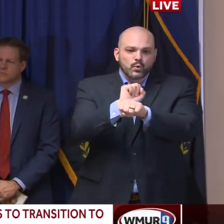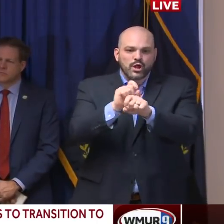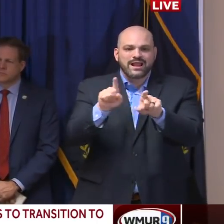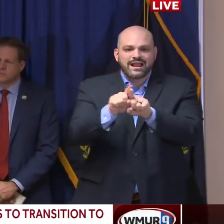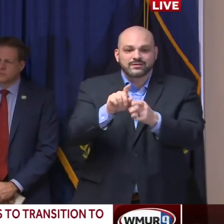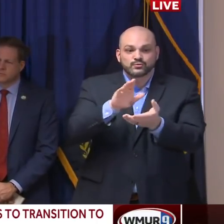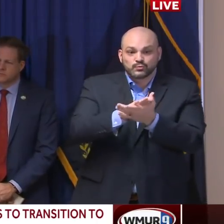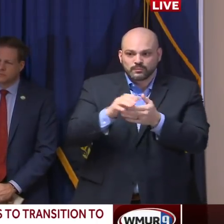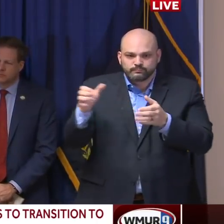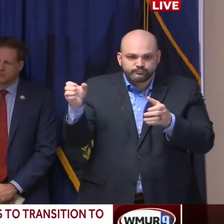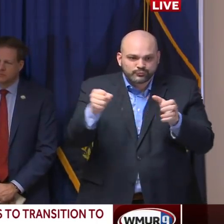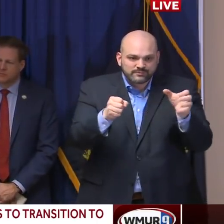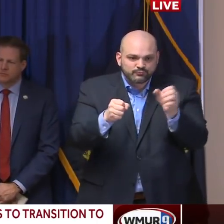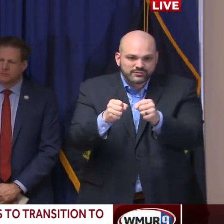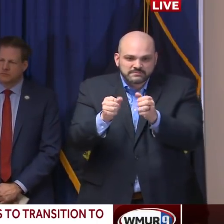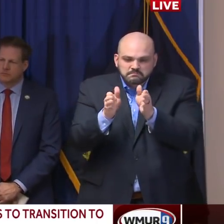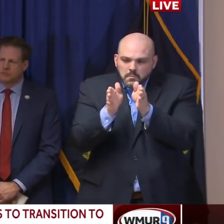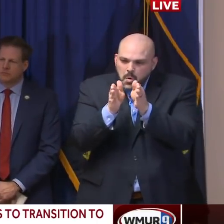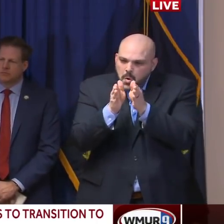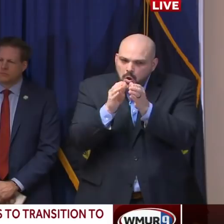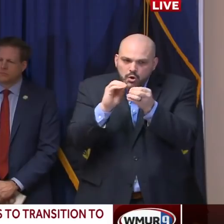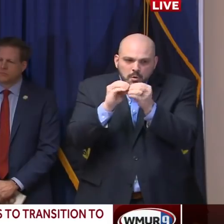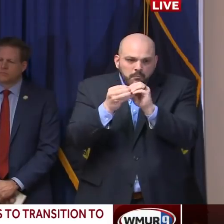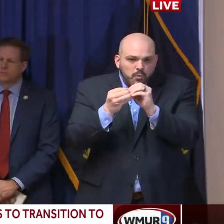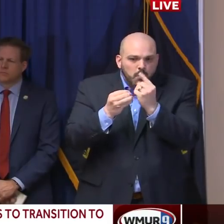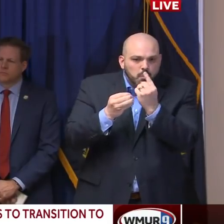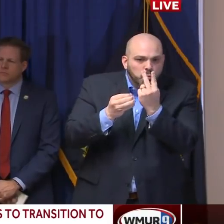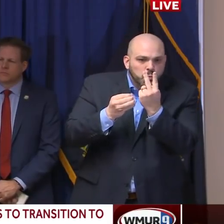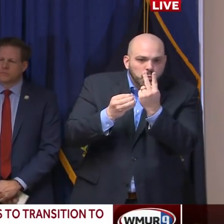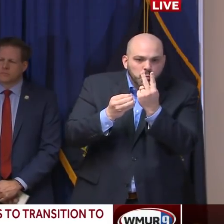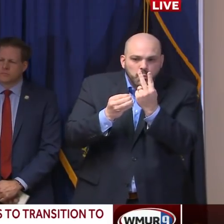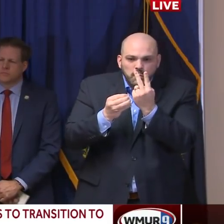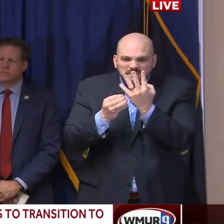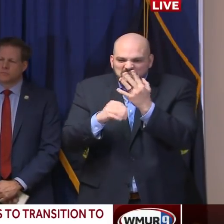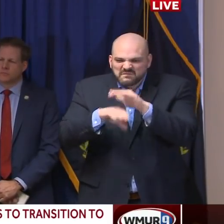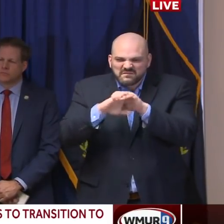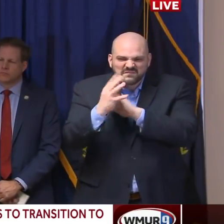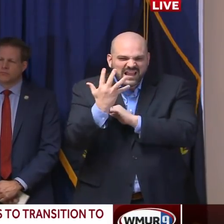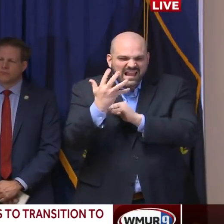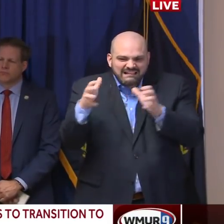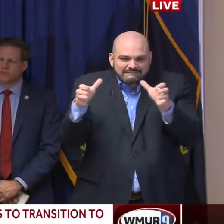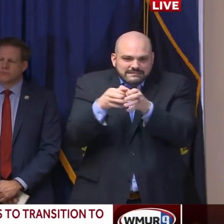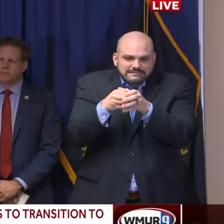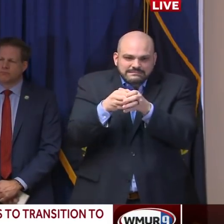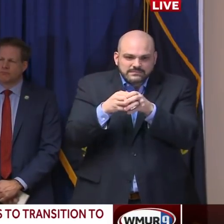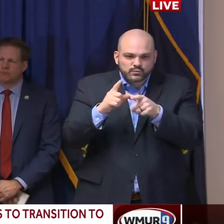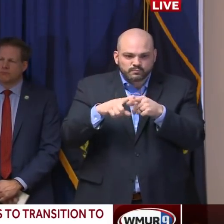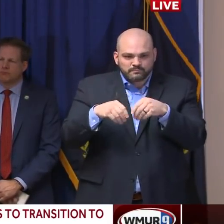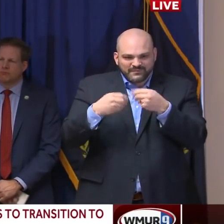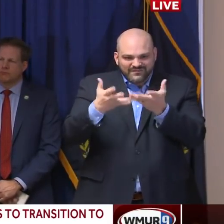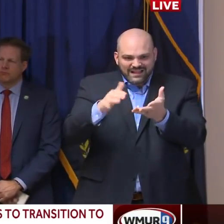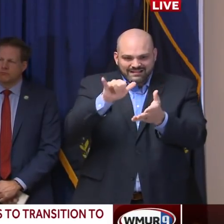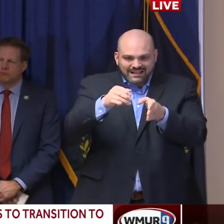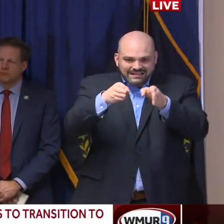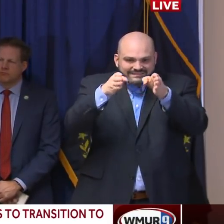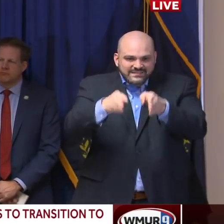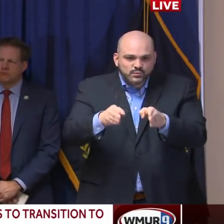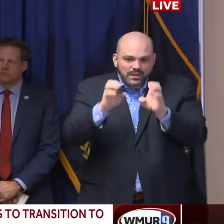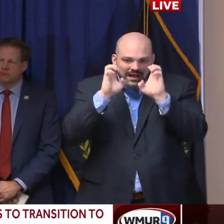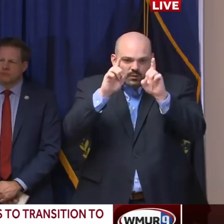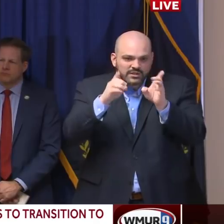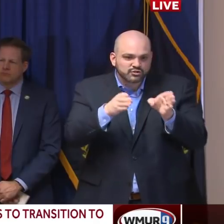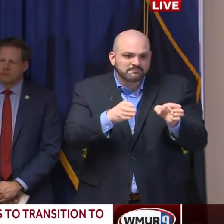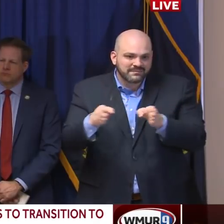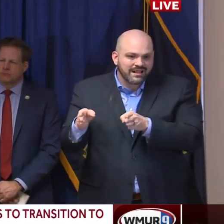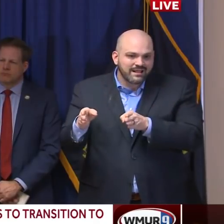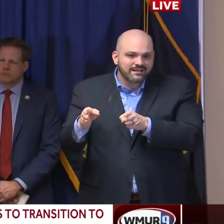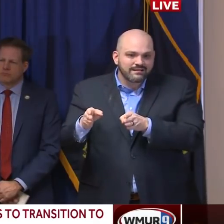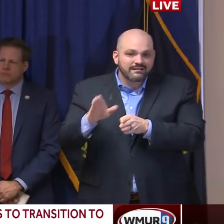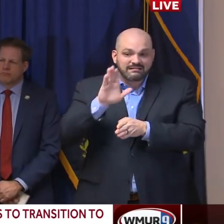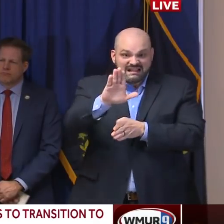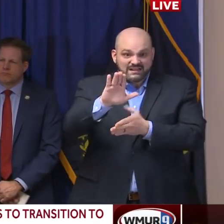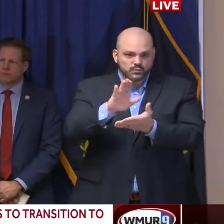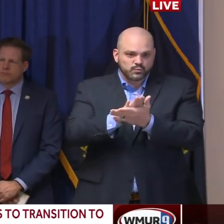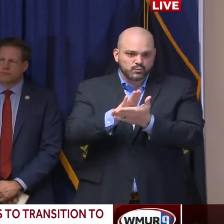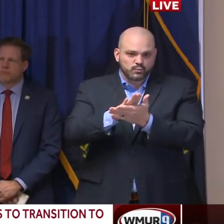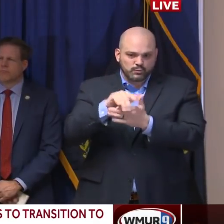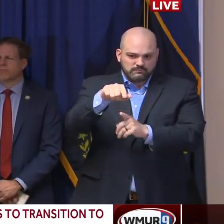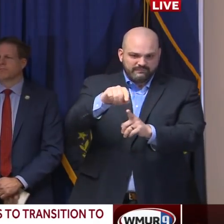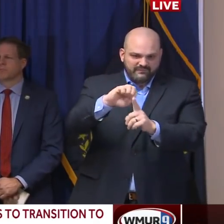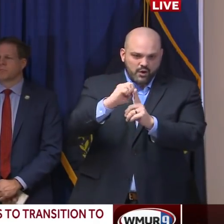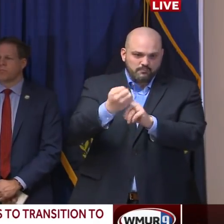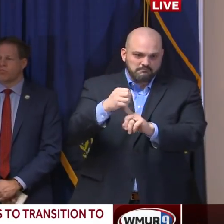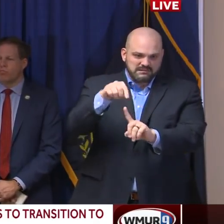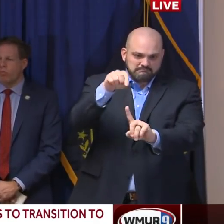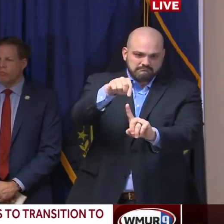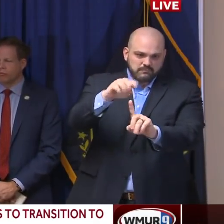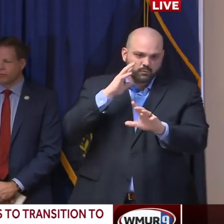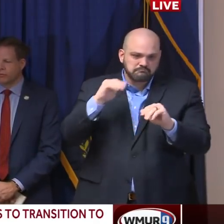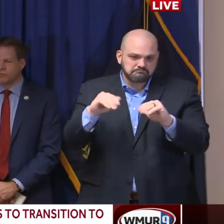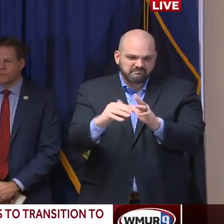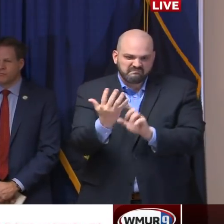IN THOSE CASES, WE WILL CONTINUE TO WORK AS A SCHOOL AND BRING IN STUDENTS IN LIMITED SIZES, MAYBE EVEN ONE OR TWO OR FIVE, TO PROVIDE THOSE INDIVIDUAL EDUCATION PLAN SERVICES IN THAT